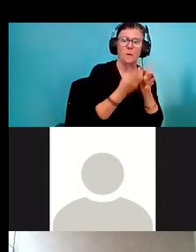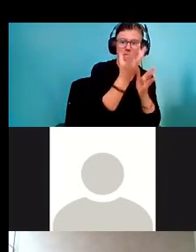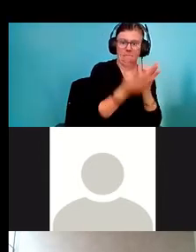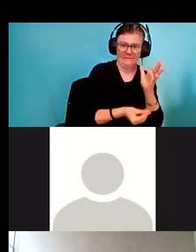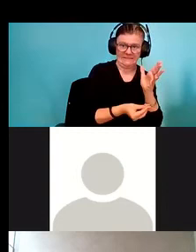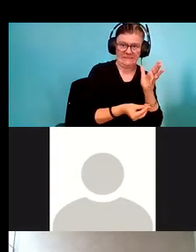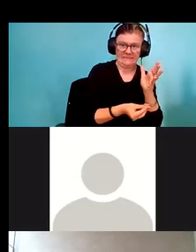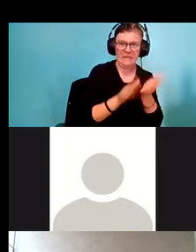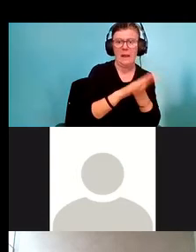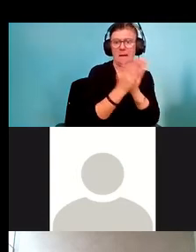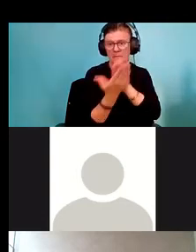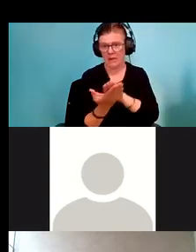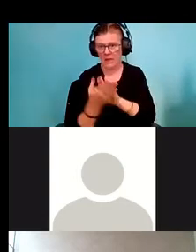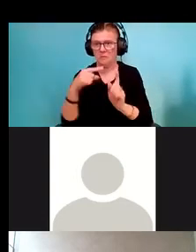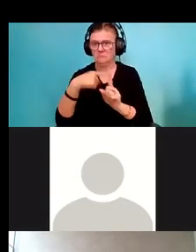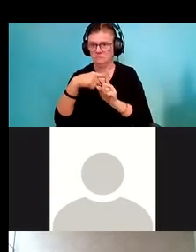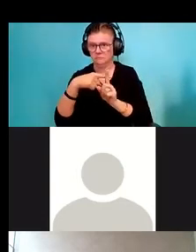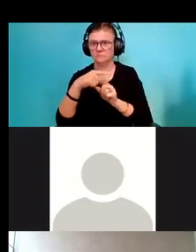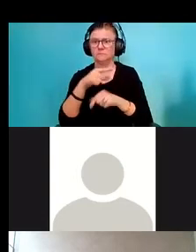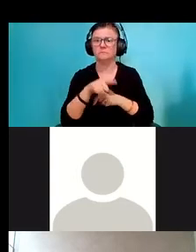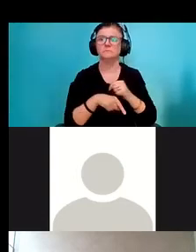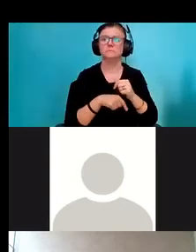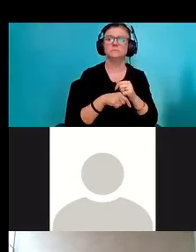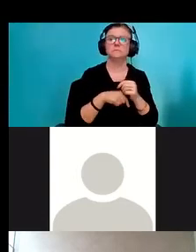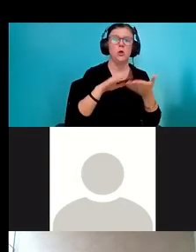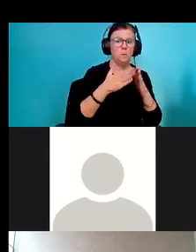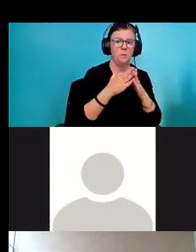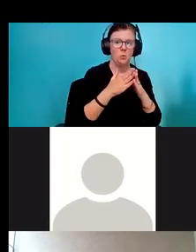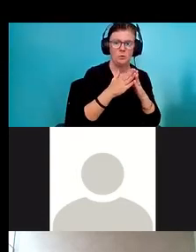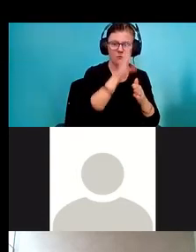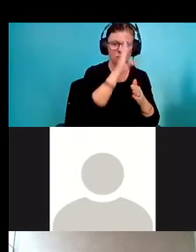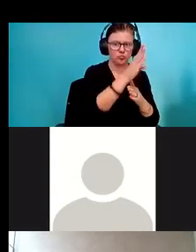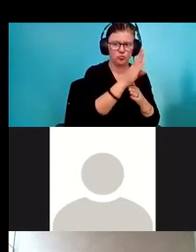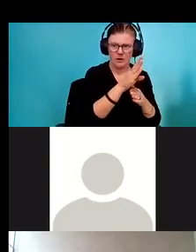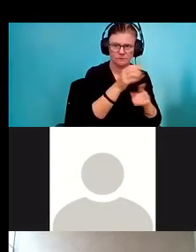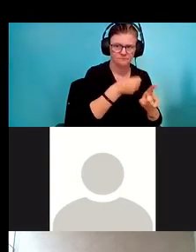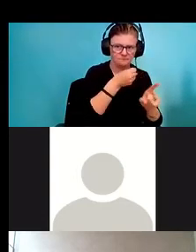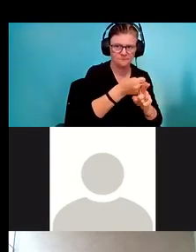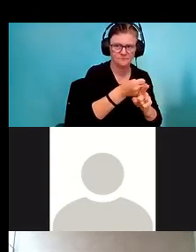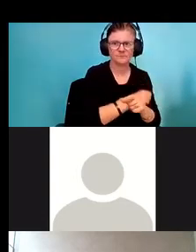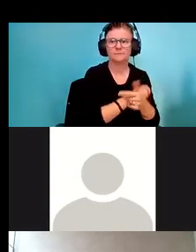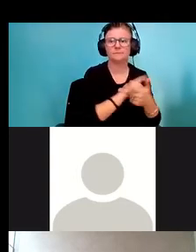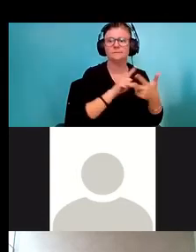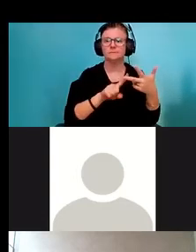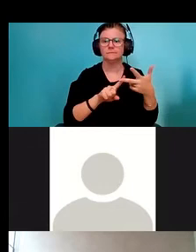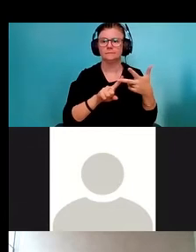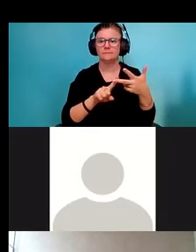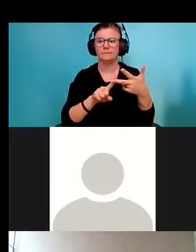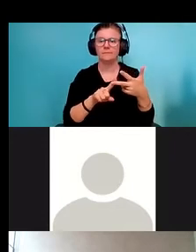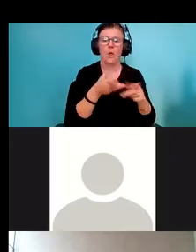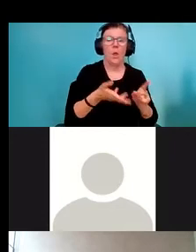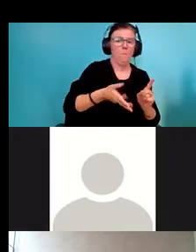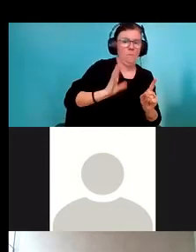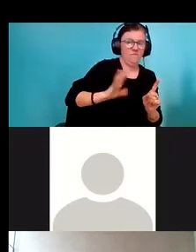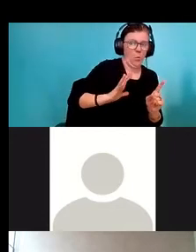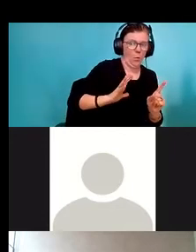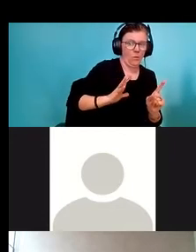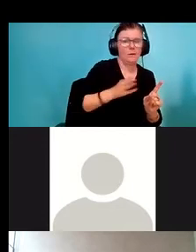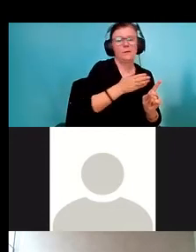"This quote addressed how they helped community immediately." "It's a then and now a story about the funding."